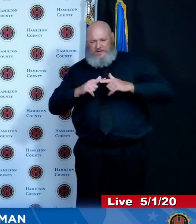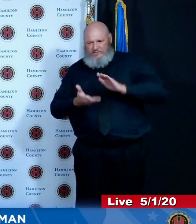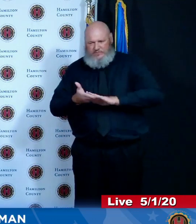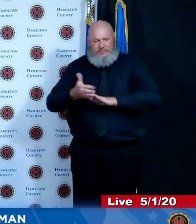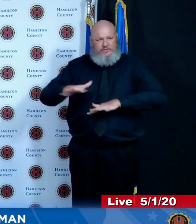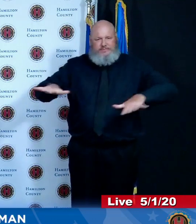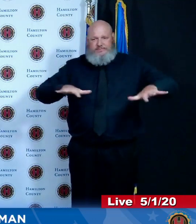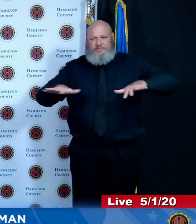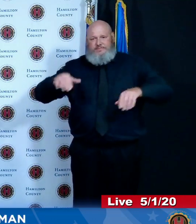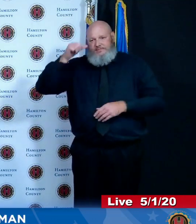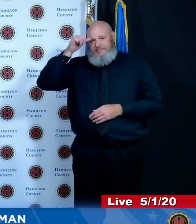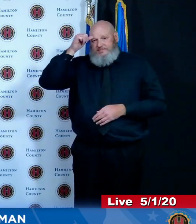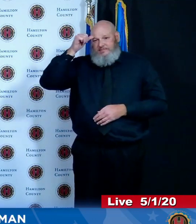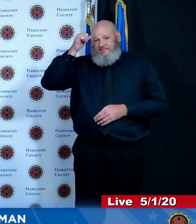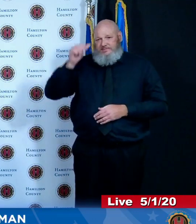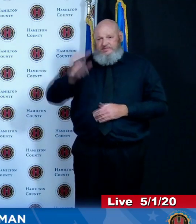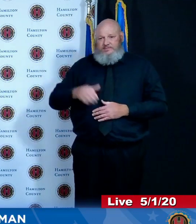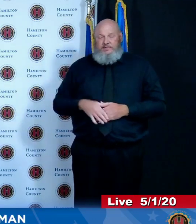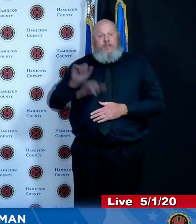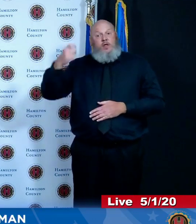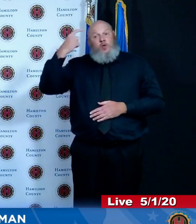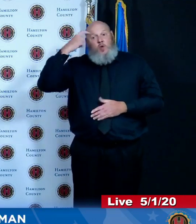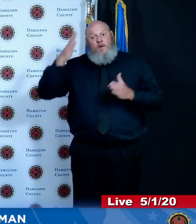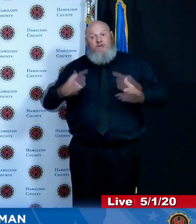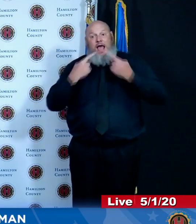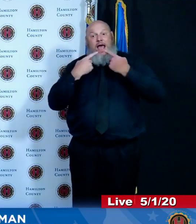we're really trying to do is open things back up correctly so we don't see a